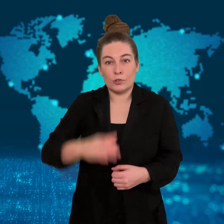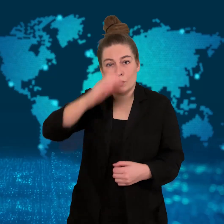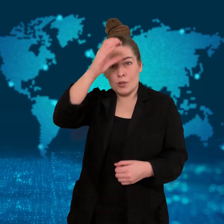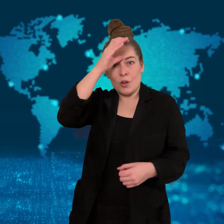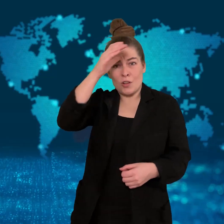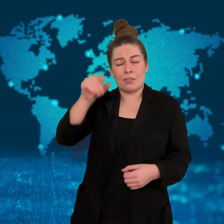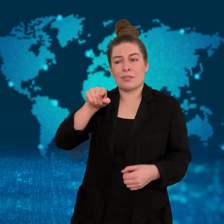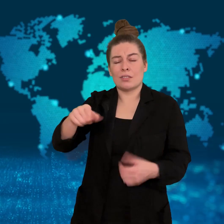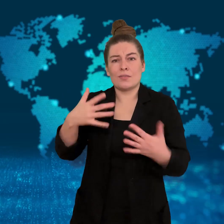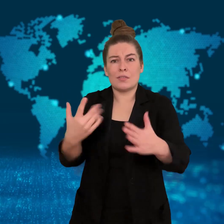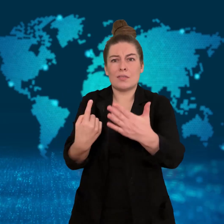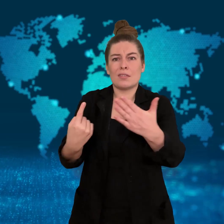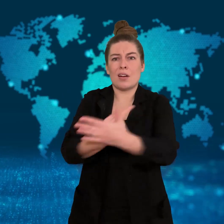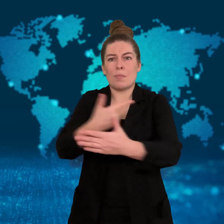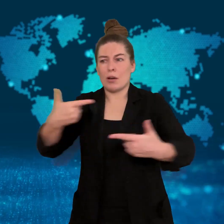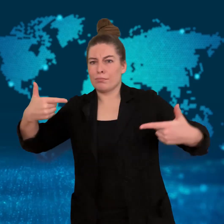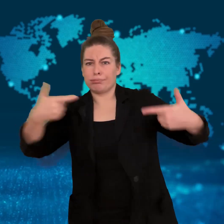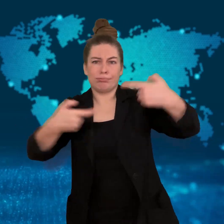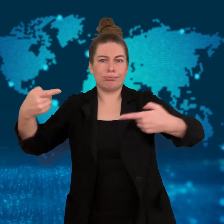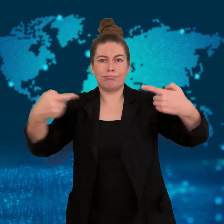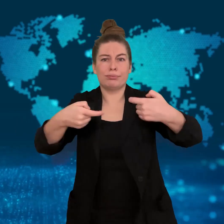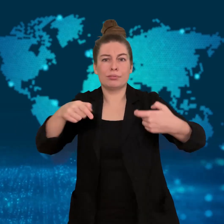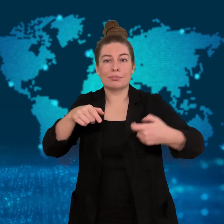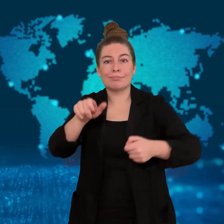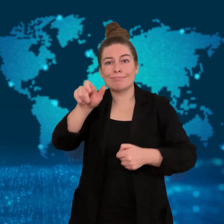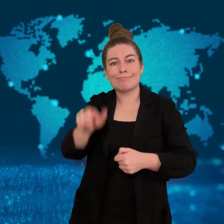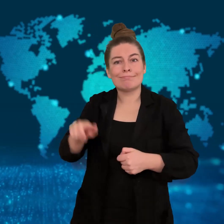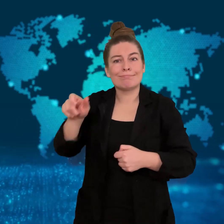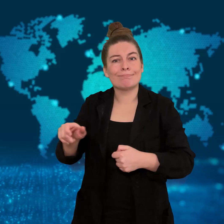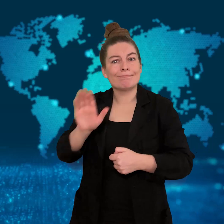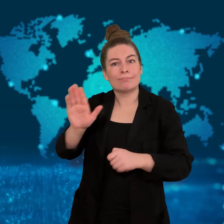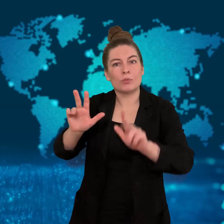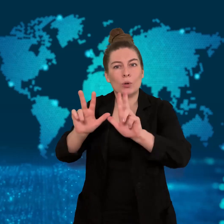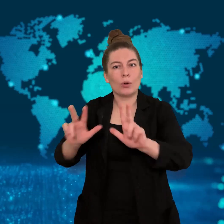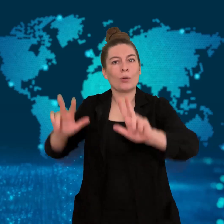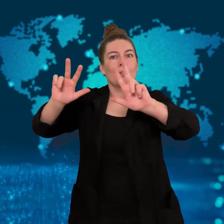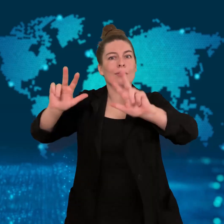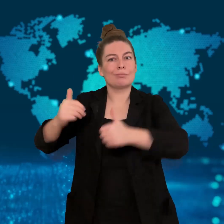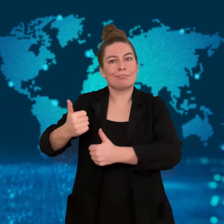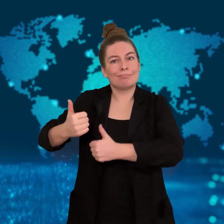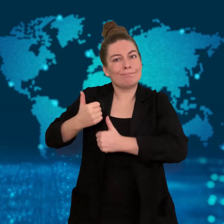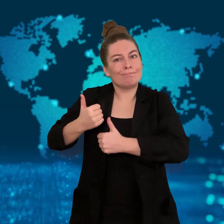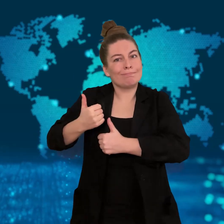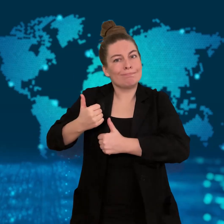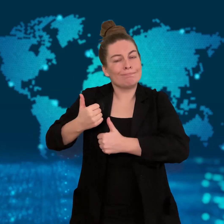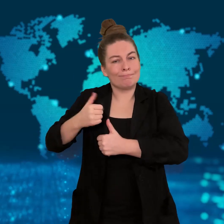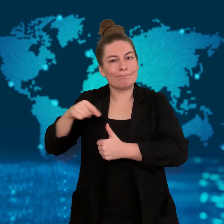[MONIKA]: Fourteen UN peacekeepers were killed in an attack